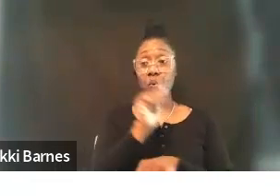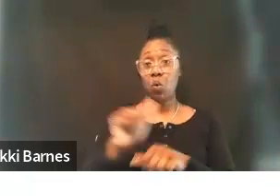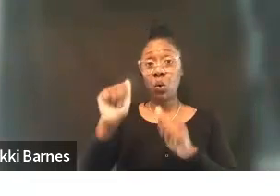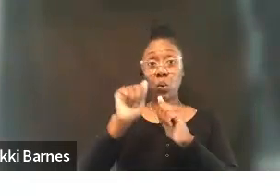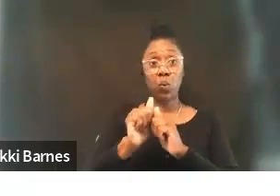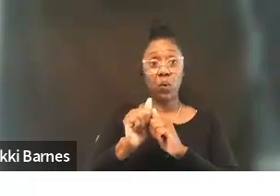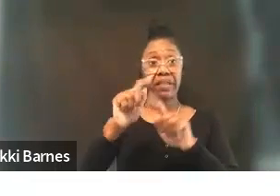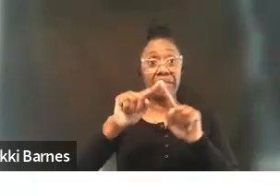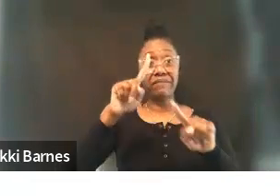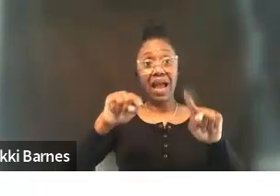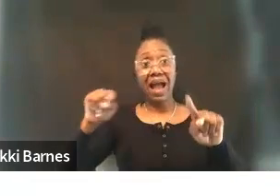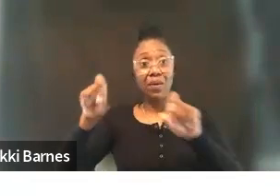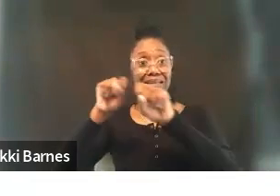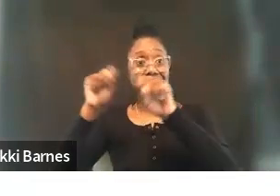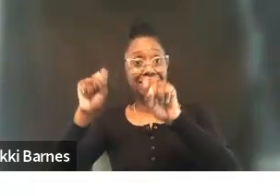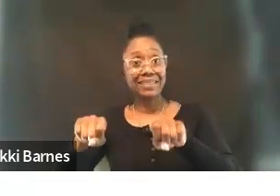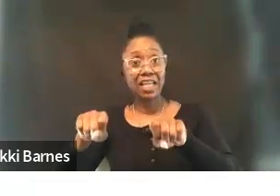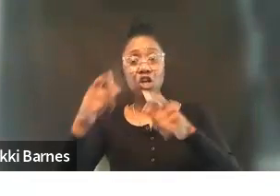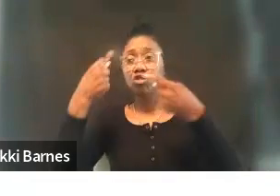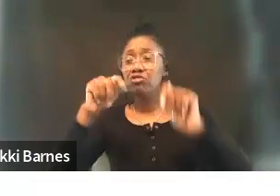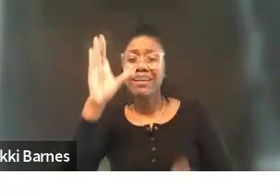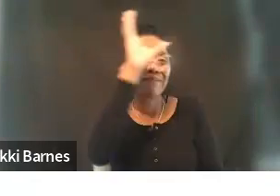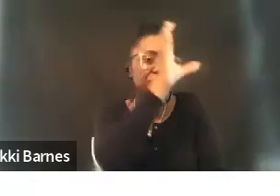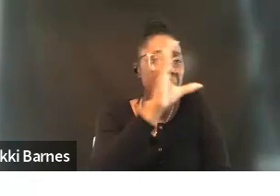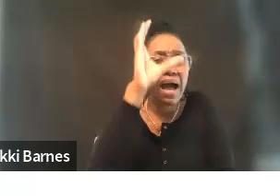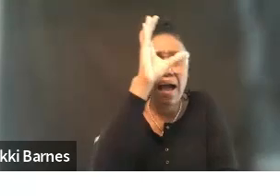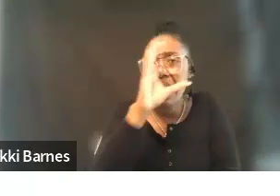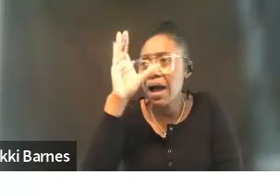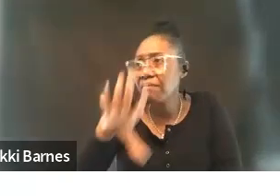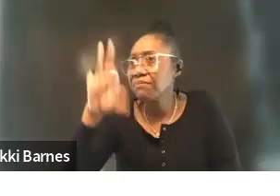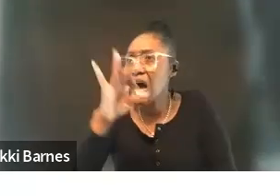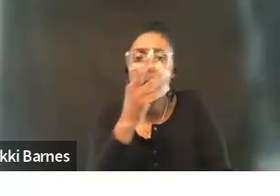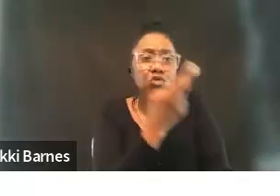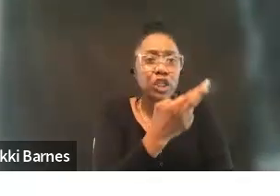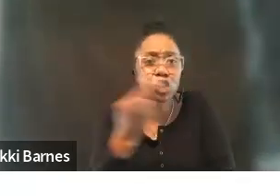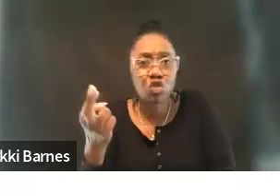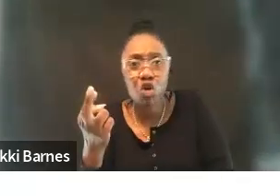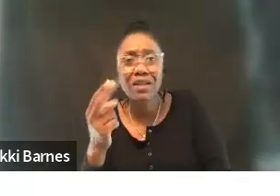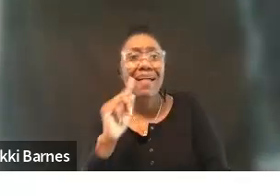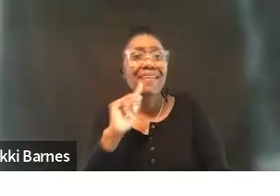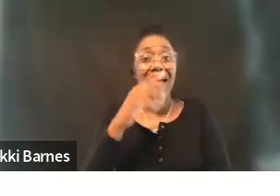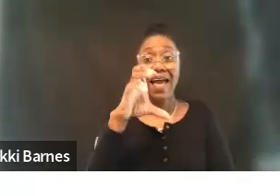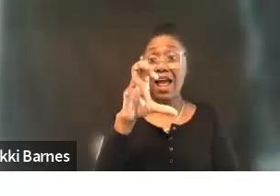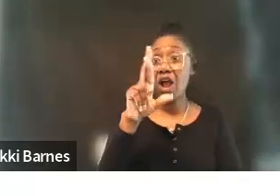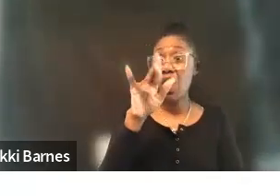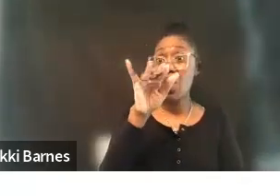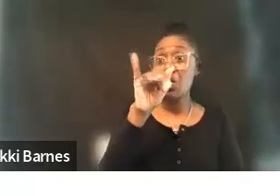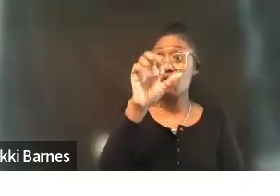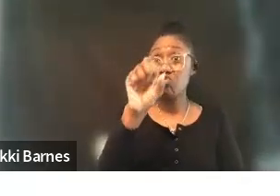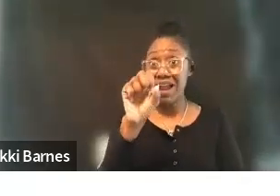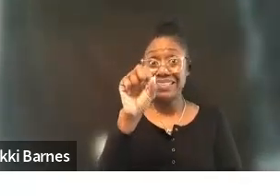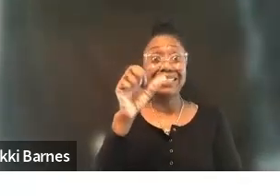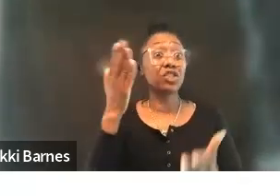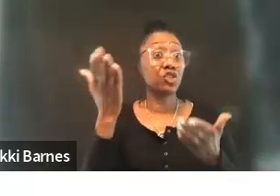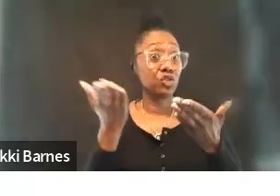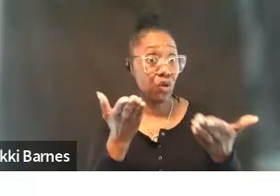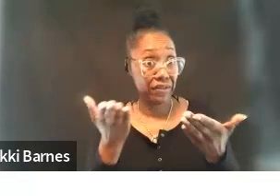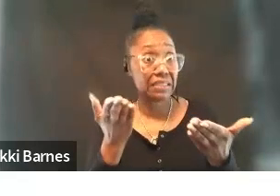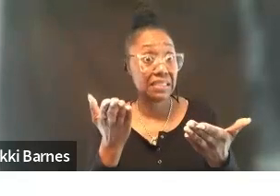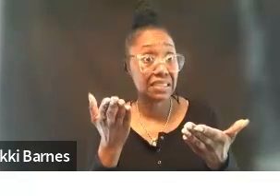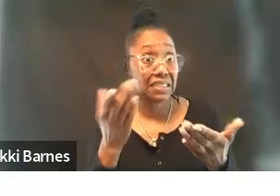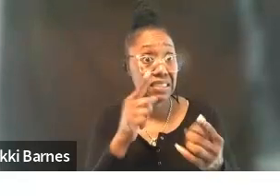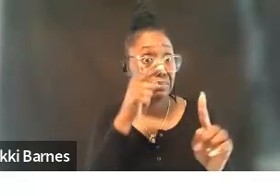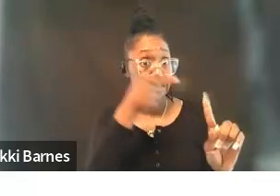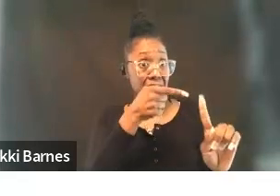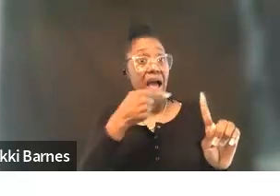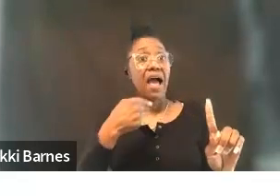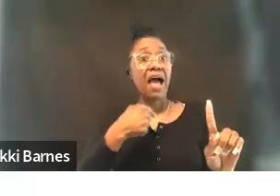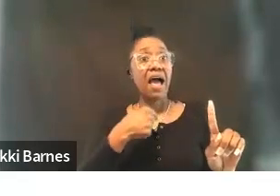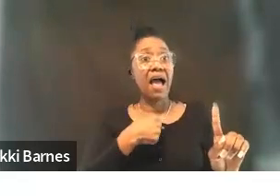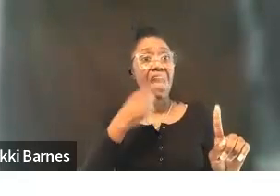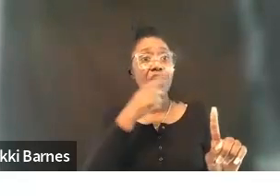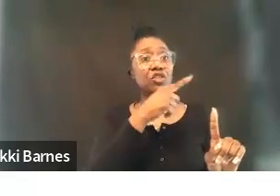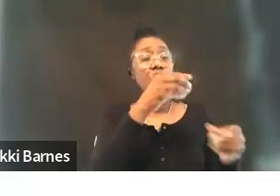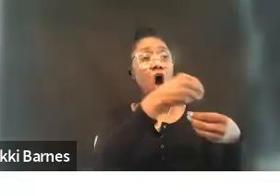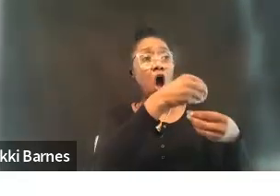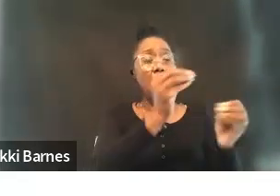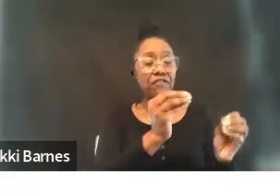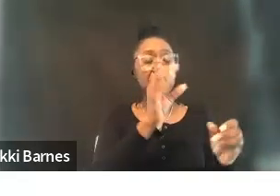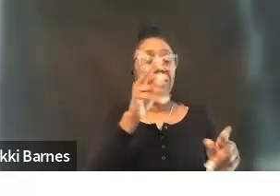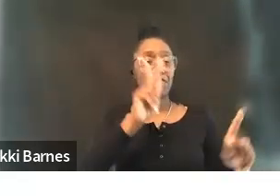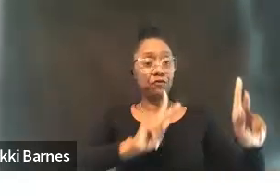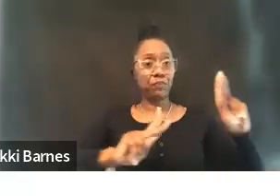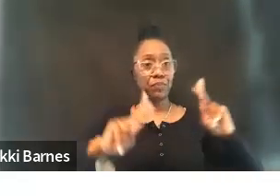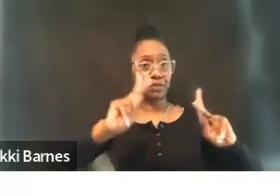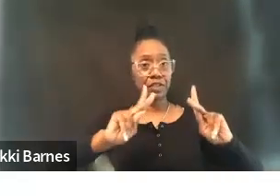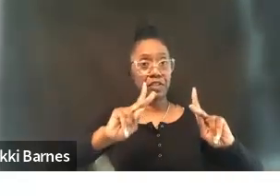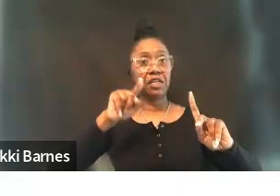Trying to locate services. Crisis type services I found that. The Office for Citizens with Developmental Disabilities, or OCD.